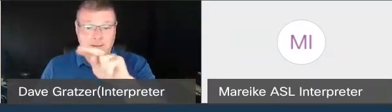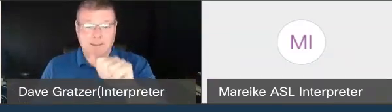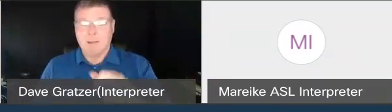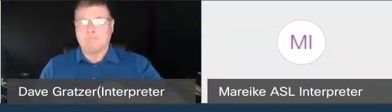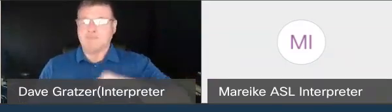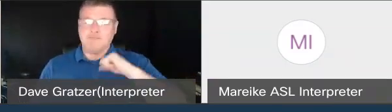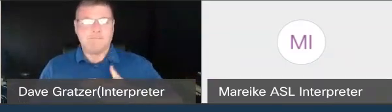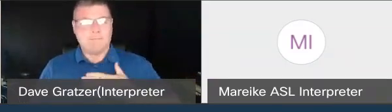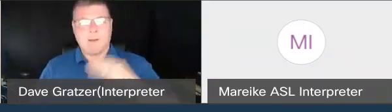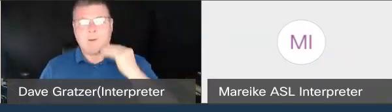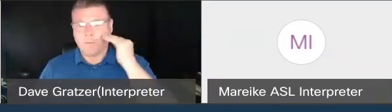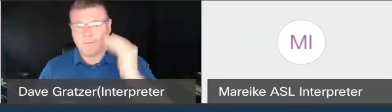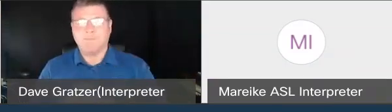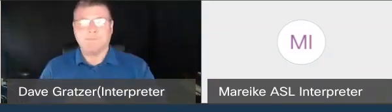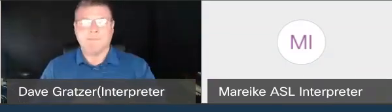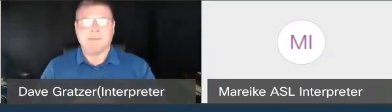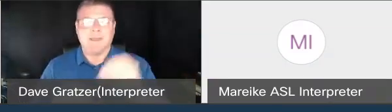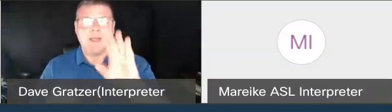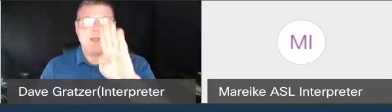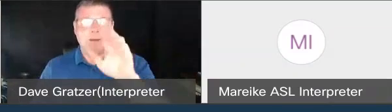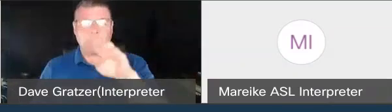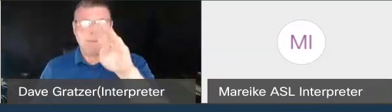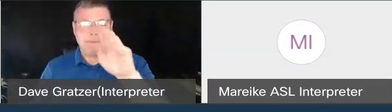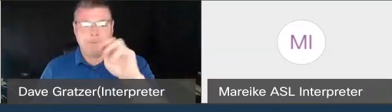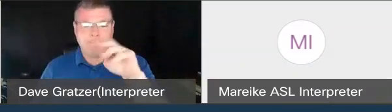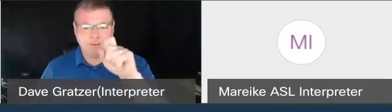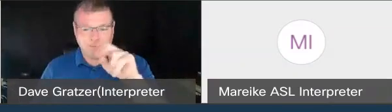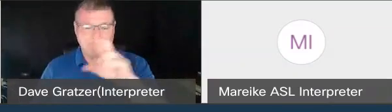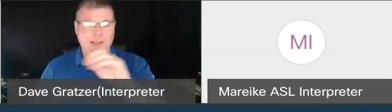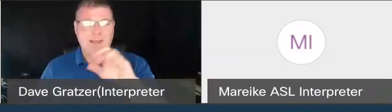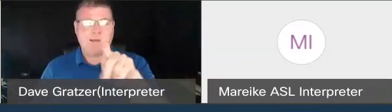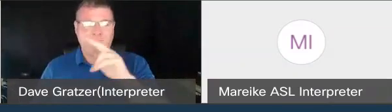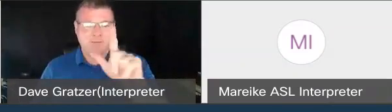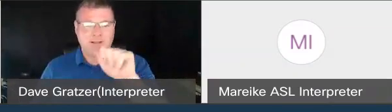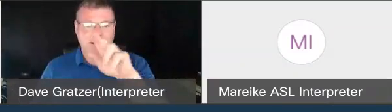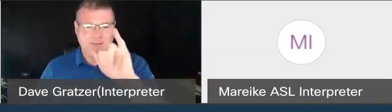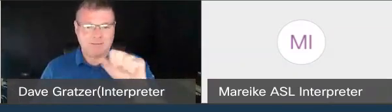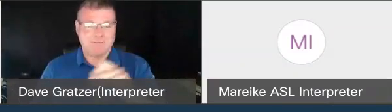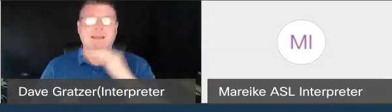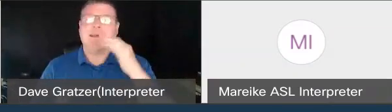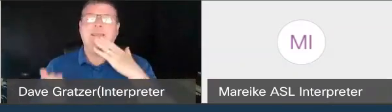um, Officer Brad Mansur and Phil Tanis. Thank you so much for sharing your valuable,